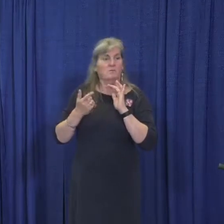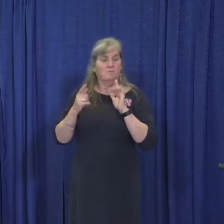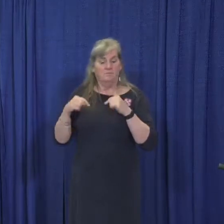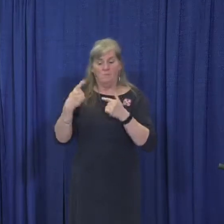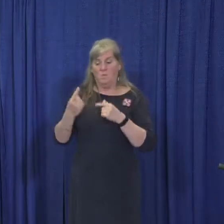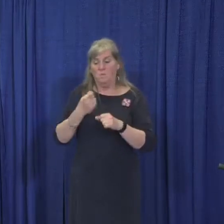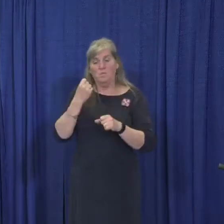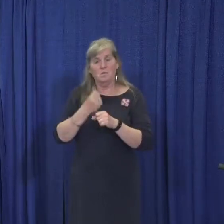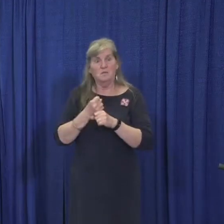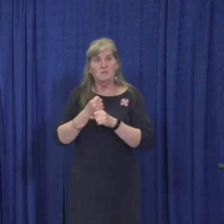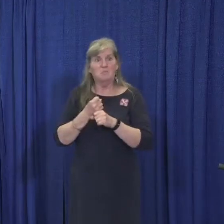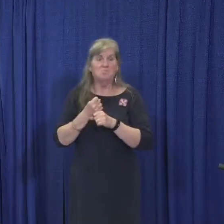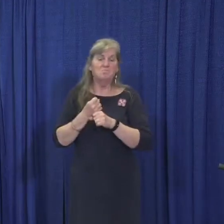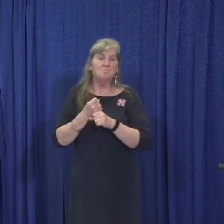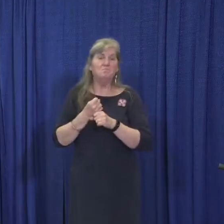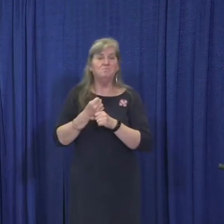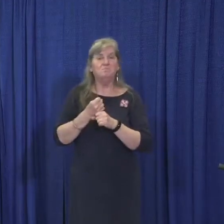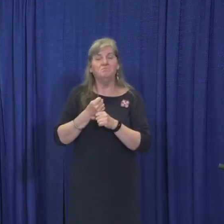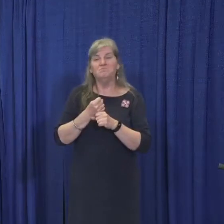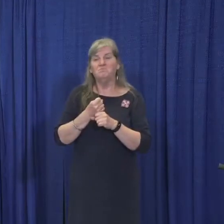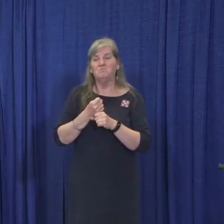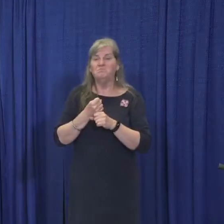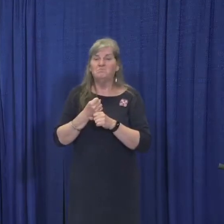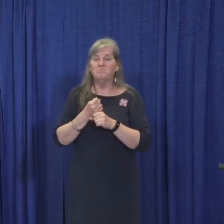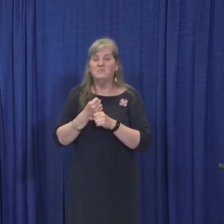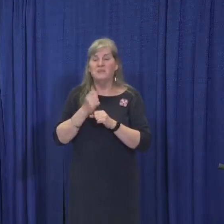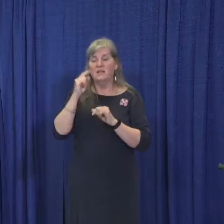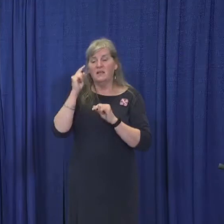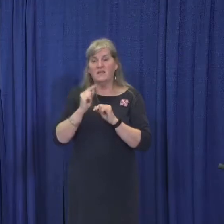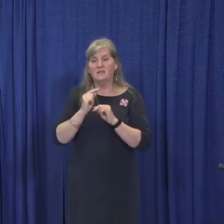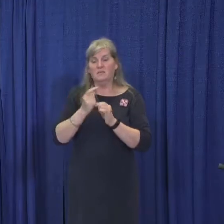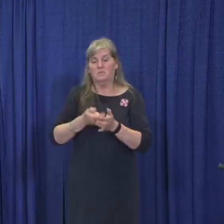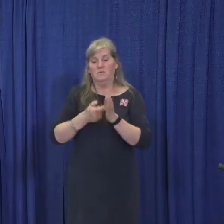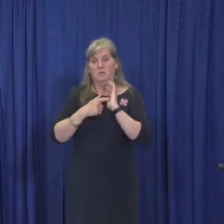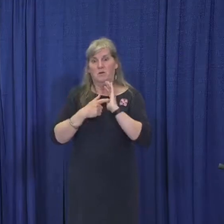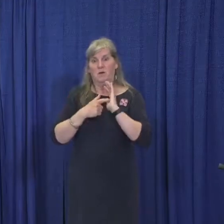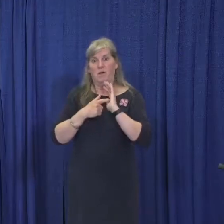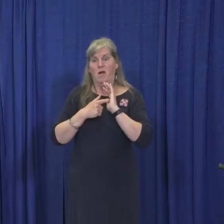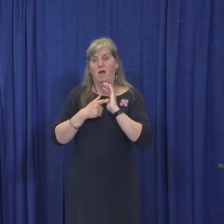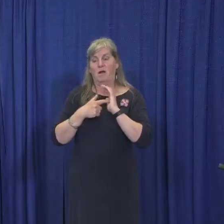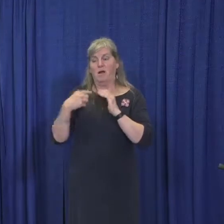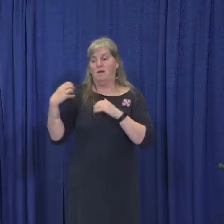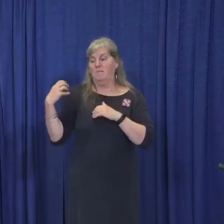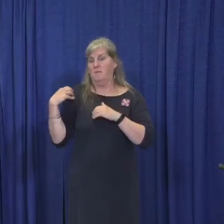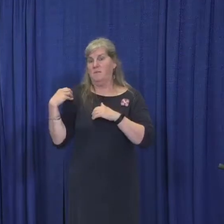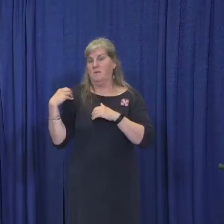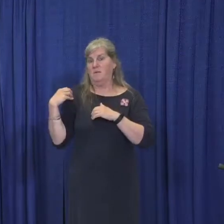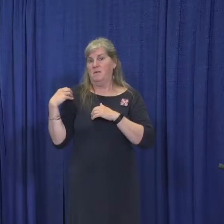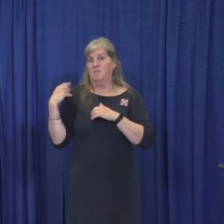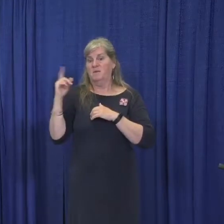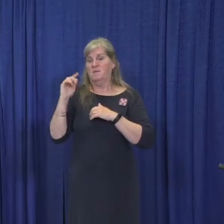past year we've had not us much of a need and we've seen these